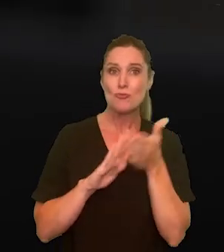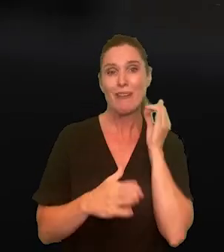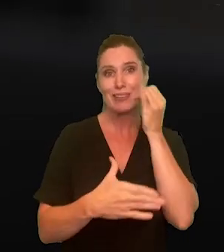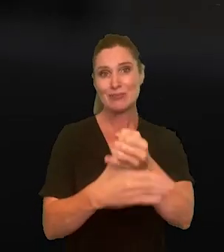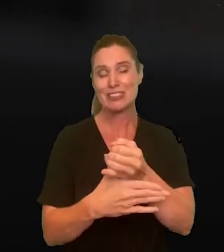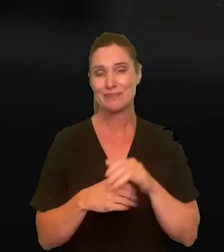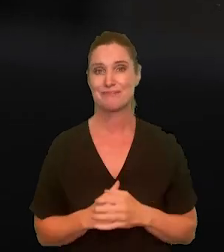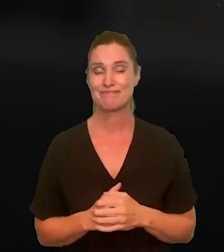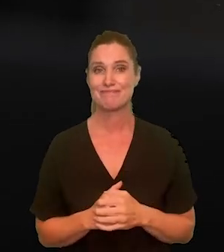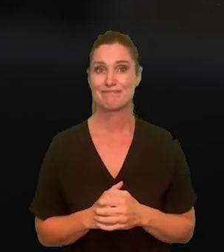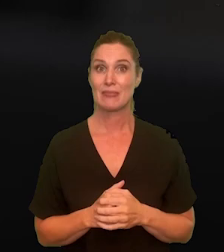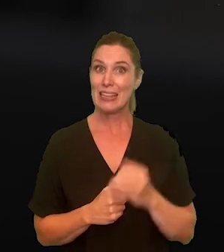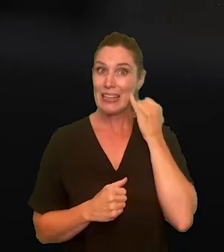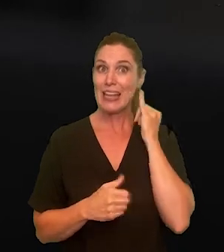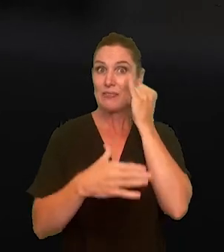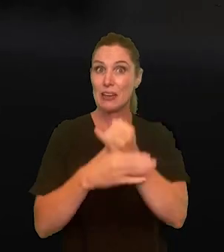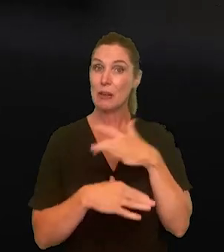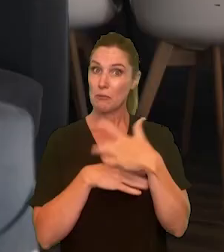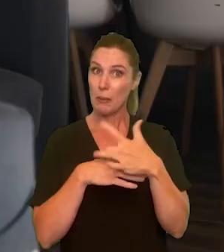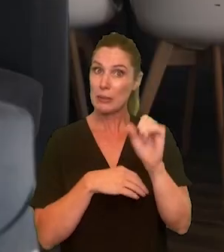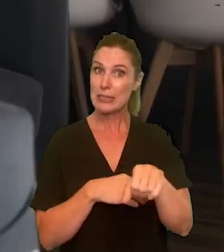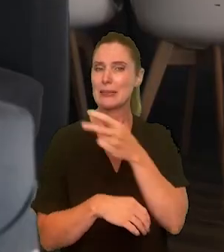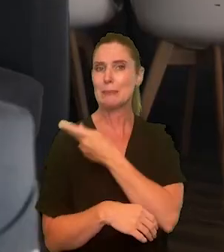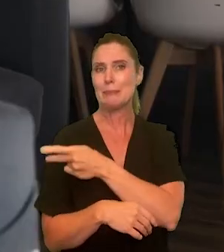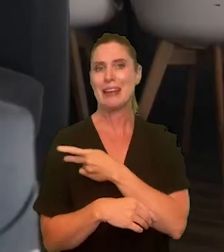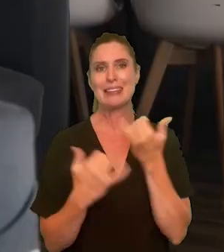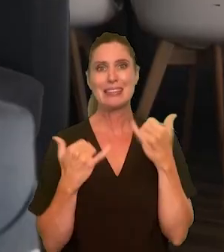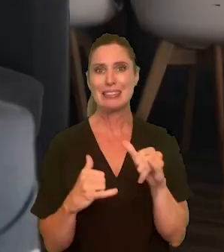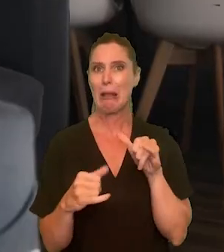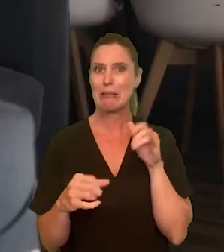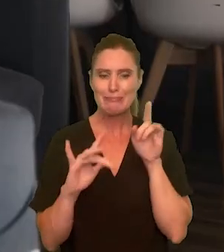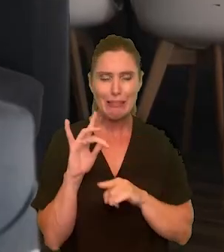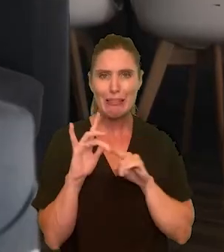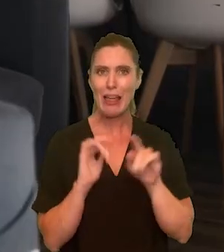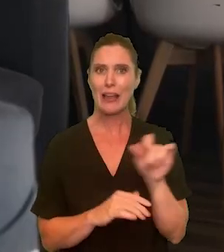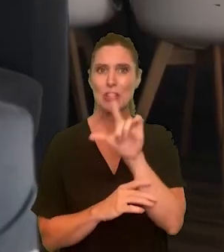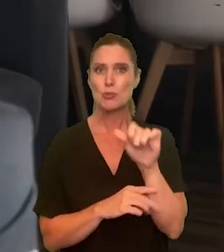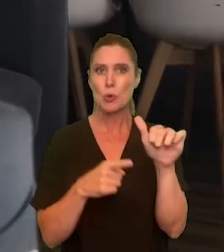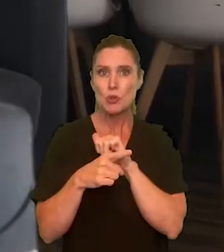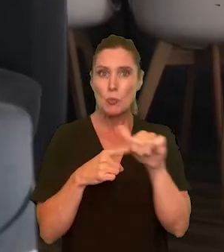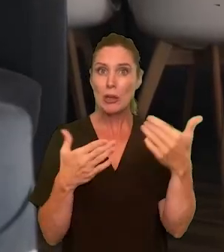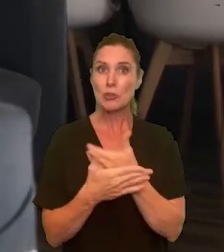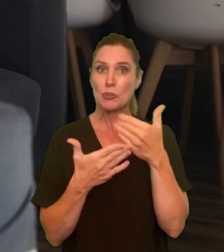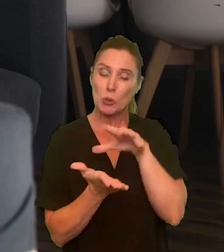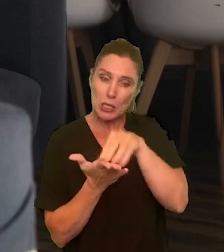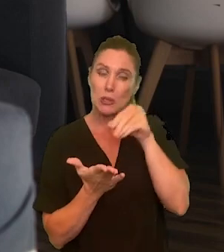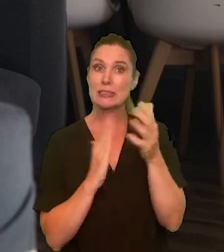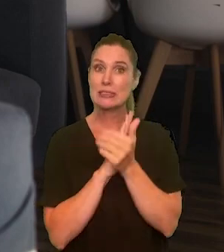Even when interventions are available, patients often lack the tools to practise newly-learned skills or establish new habits.